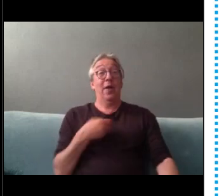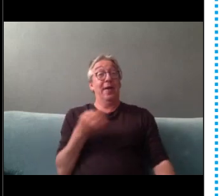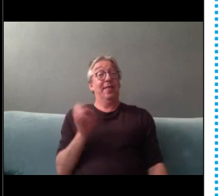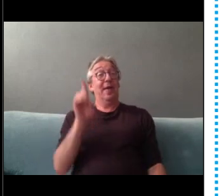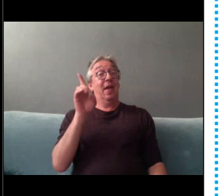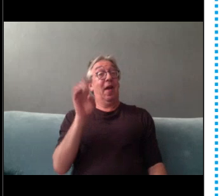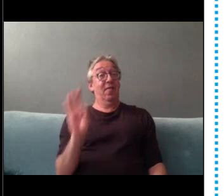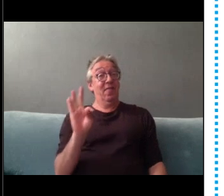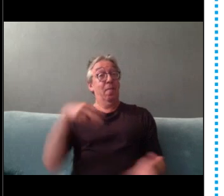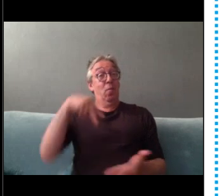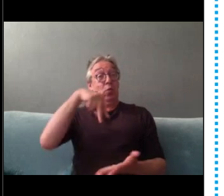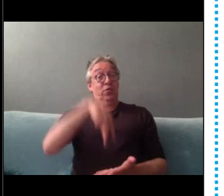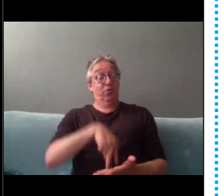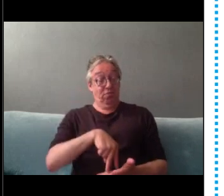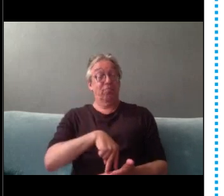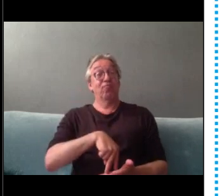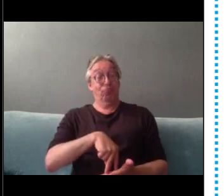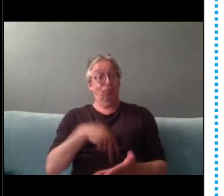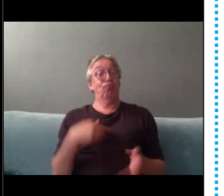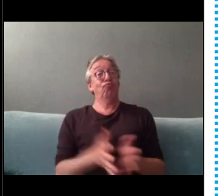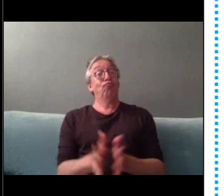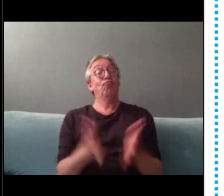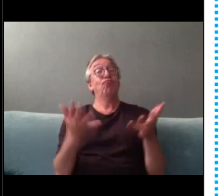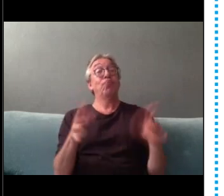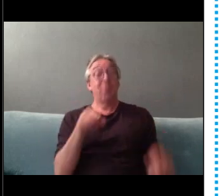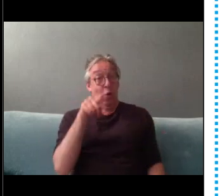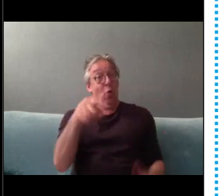I think obviously the easiest way is to stay in touch with us,